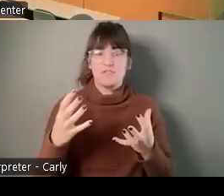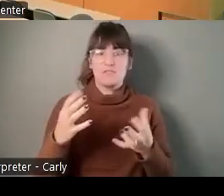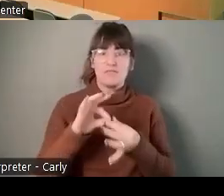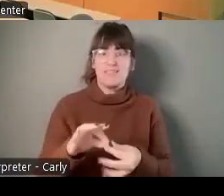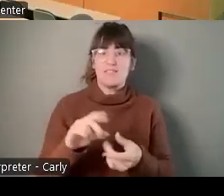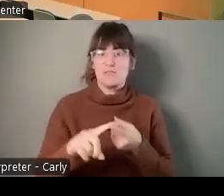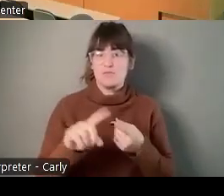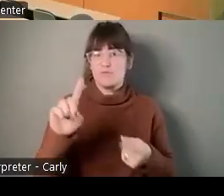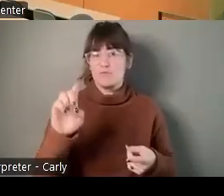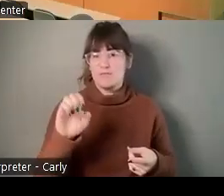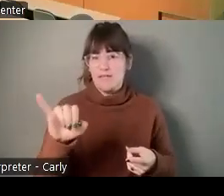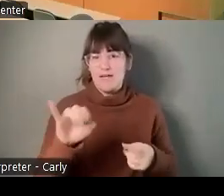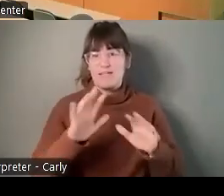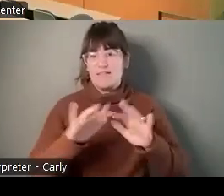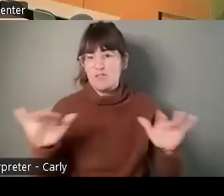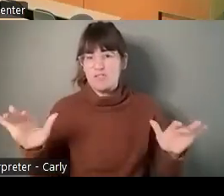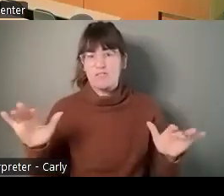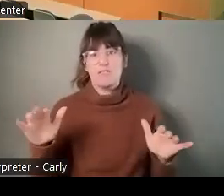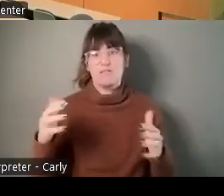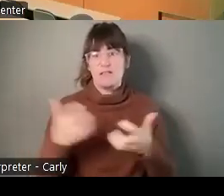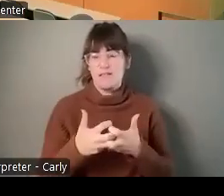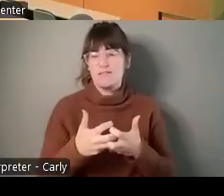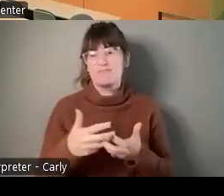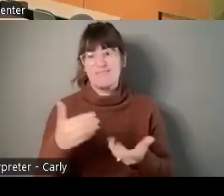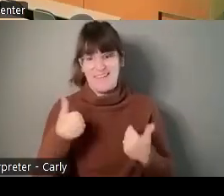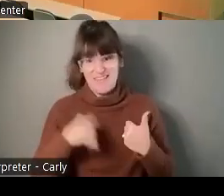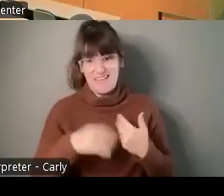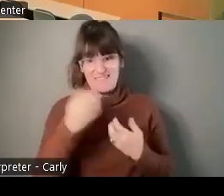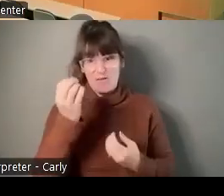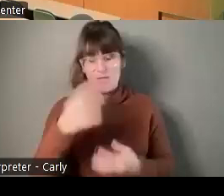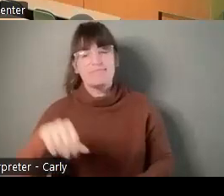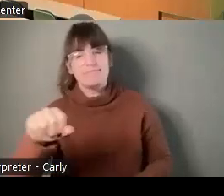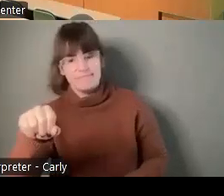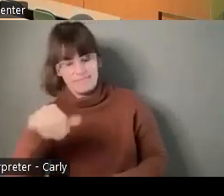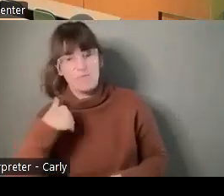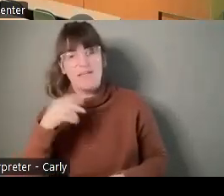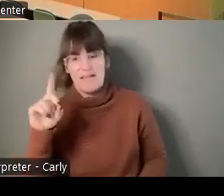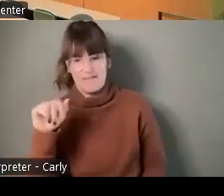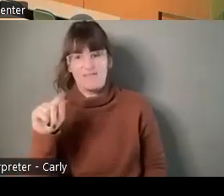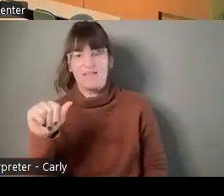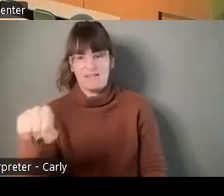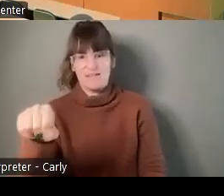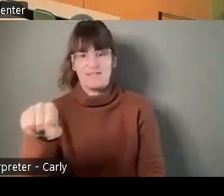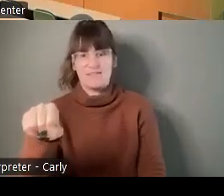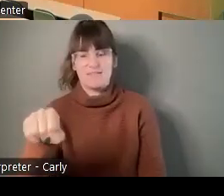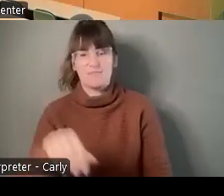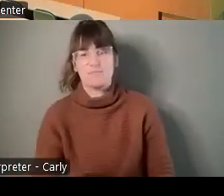DEI goals etc we do have data on diversity of the population and the um data is kind of